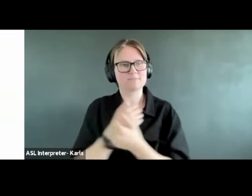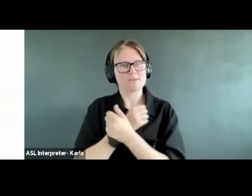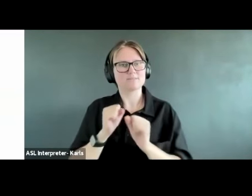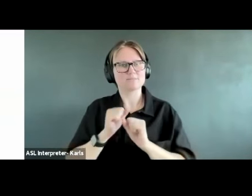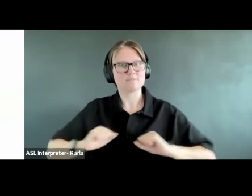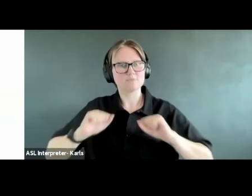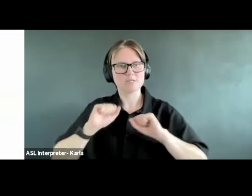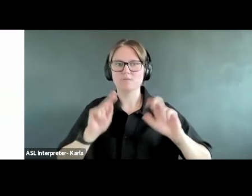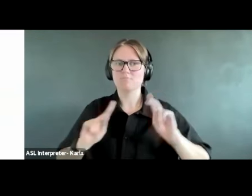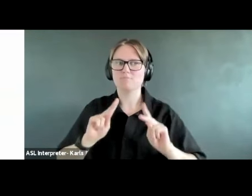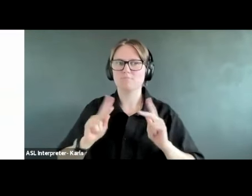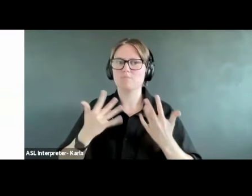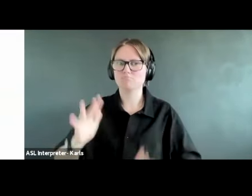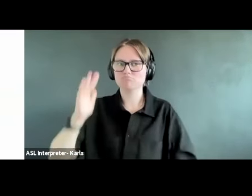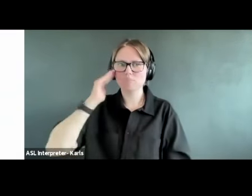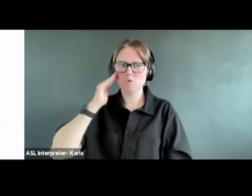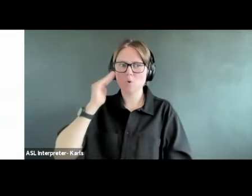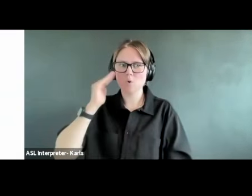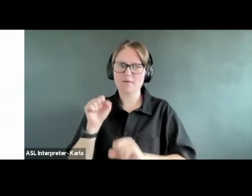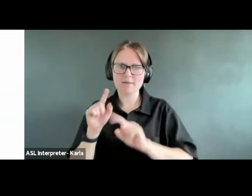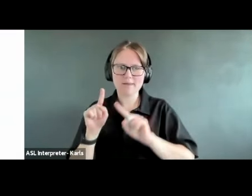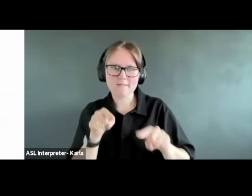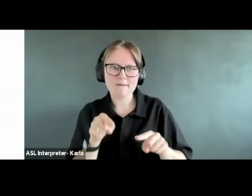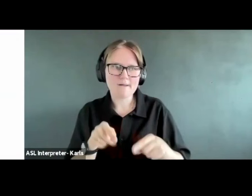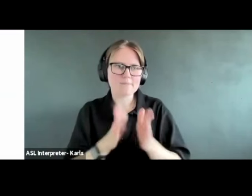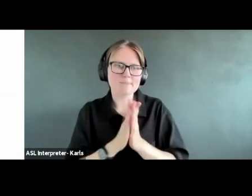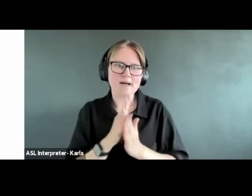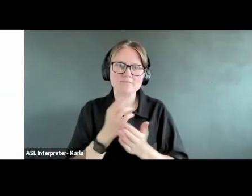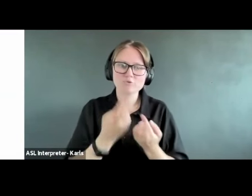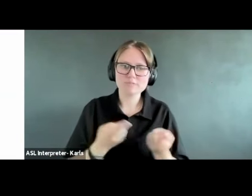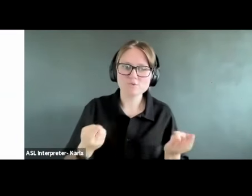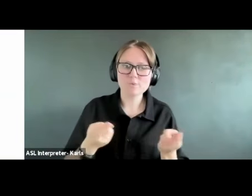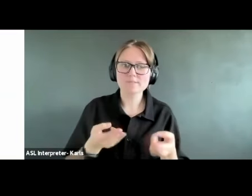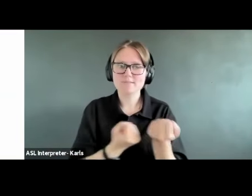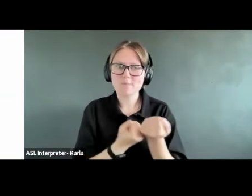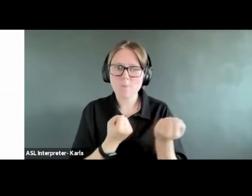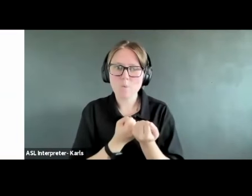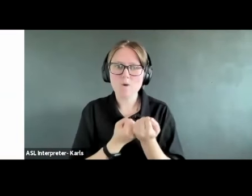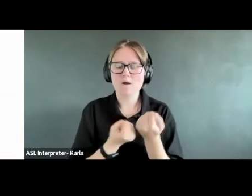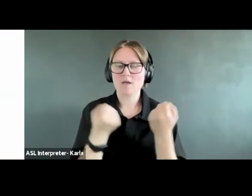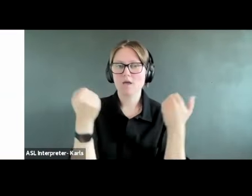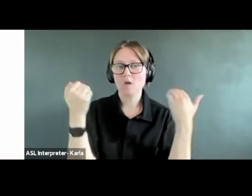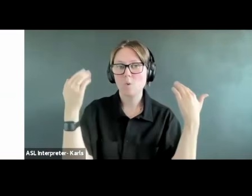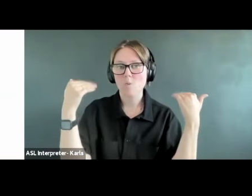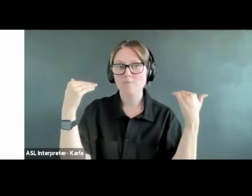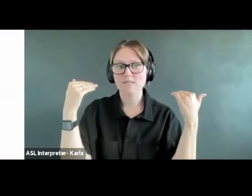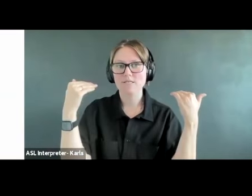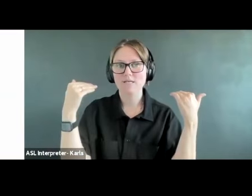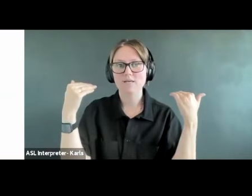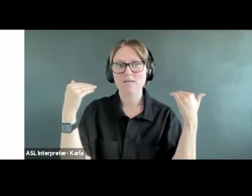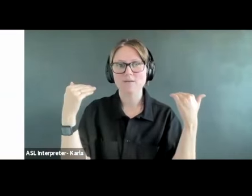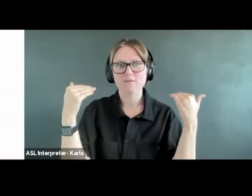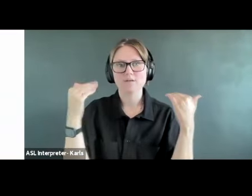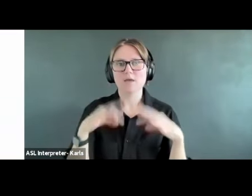they can come for resources and support and hopefully a big part of our project is going to be educating